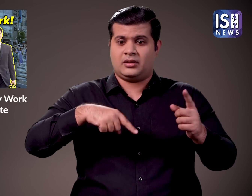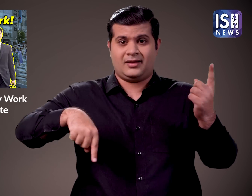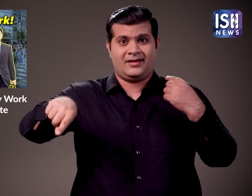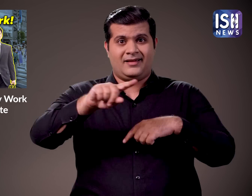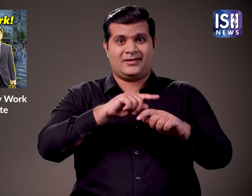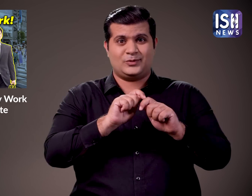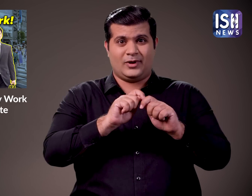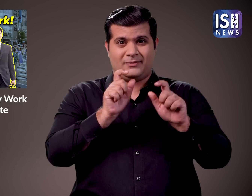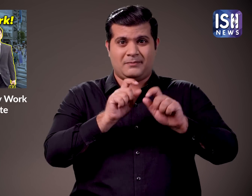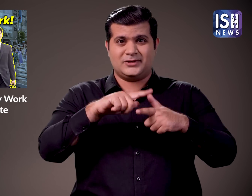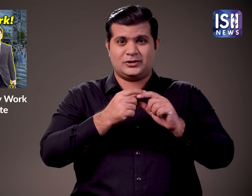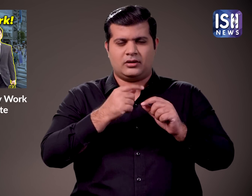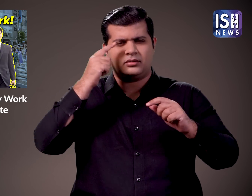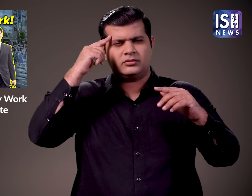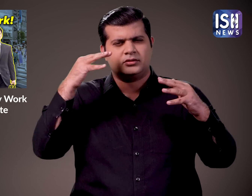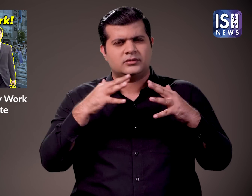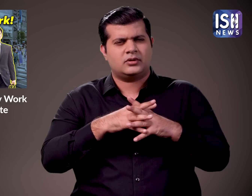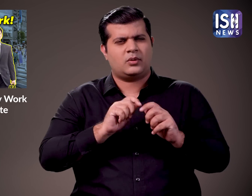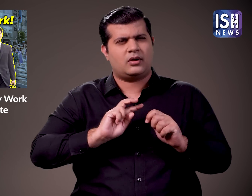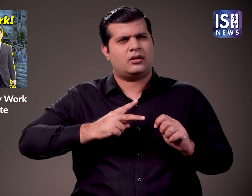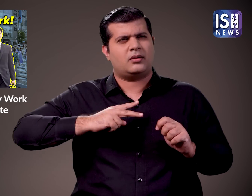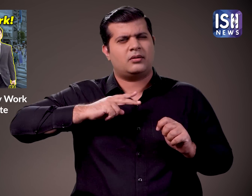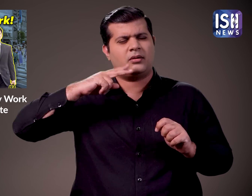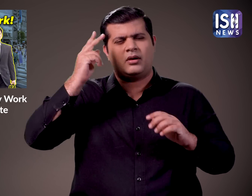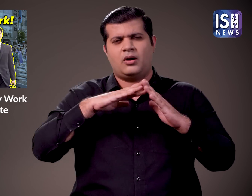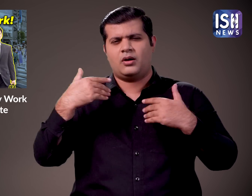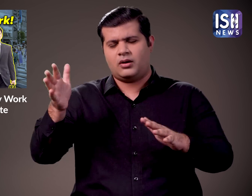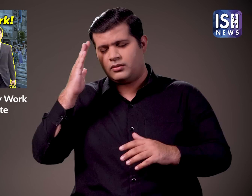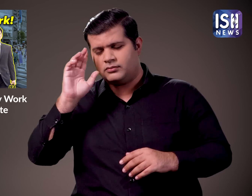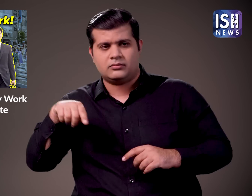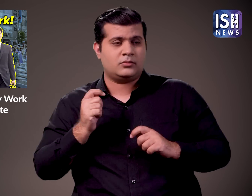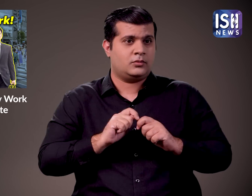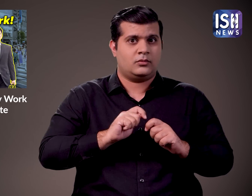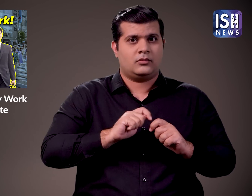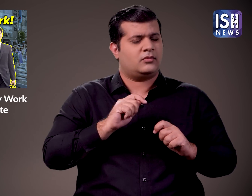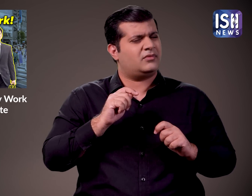But this has also led to a lot of stress among the working force.